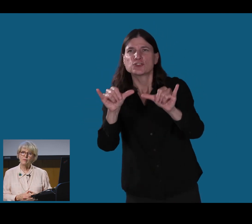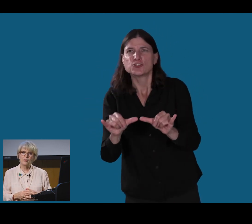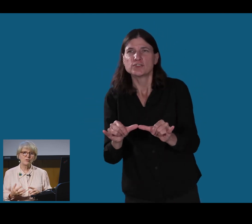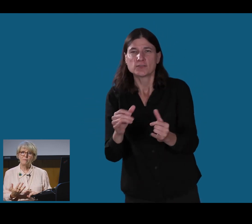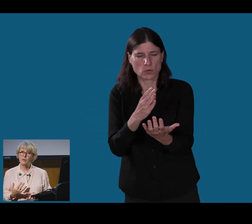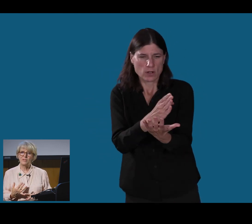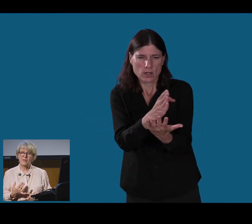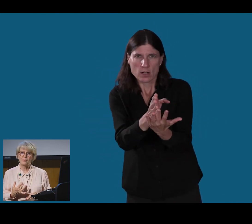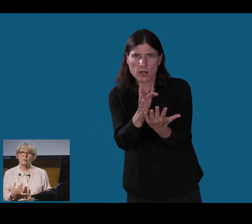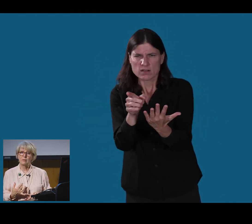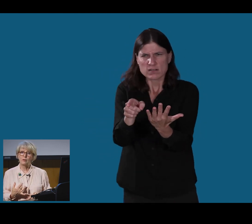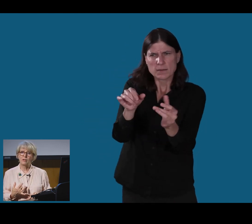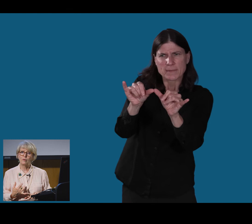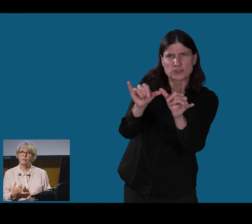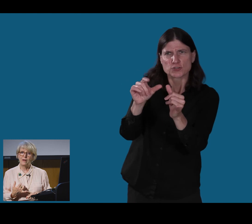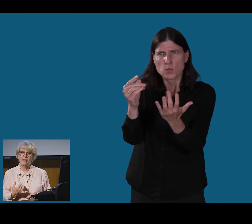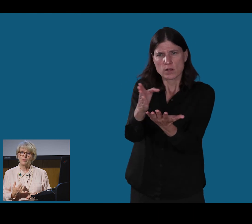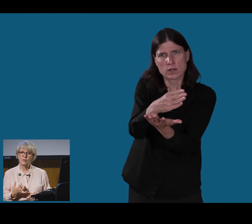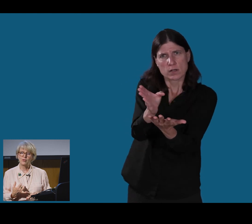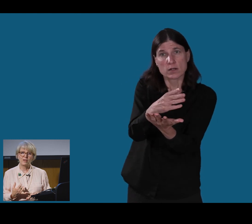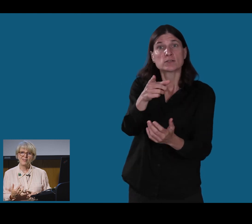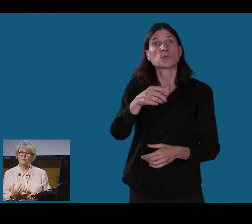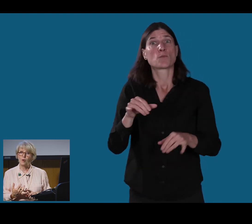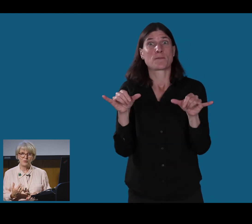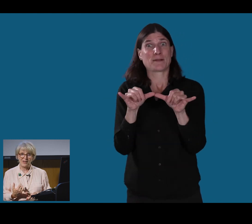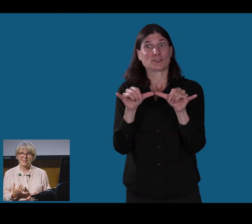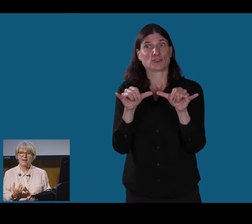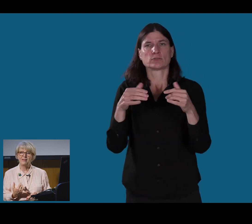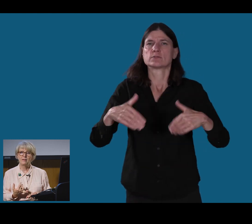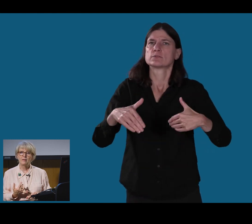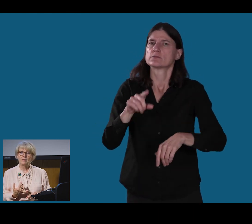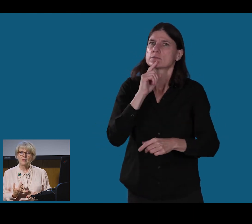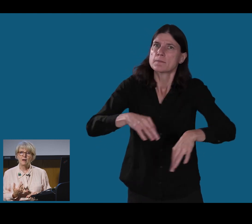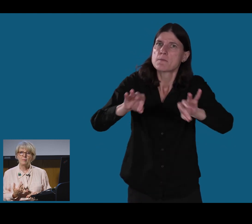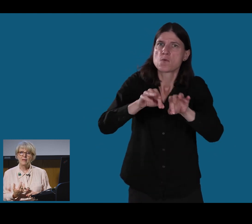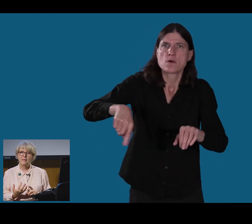First, measurement is absolutely critical for any research study of almost any kind.